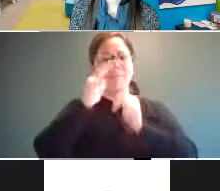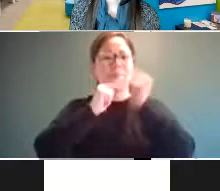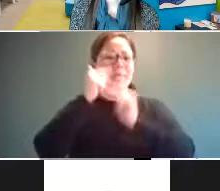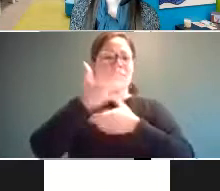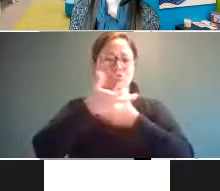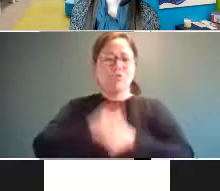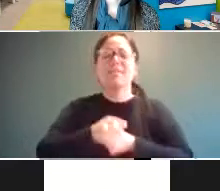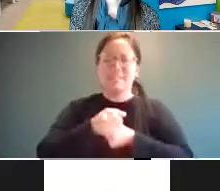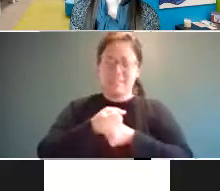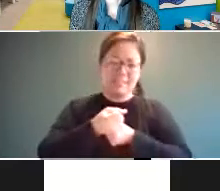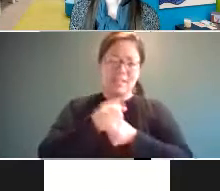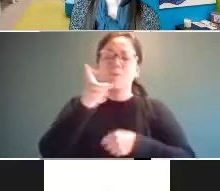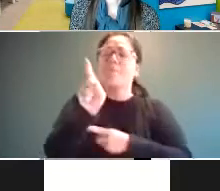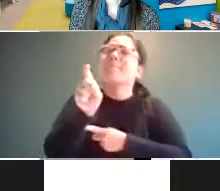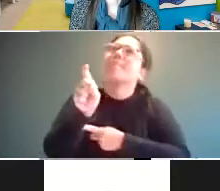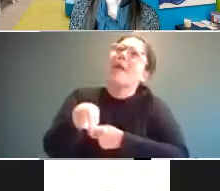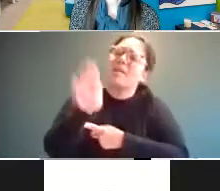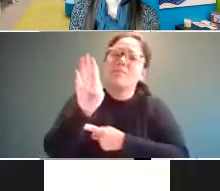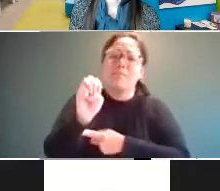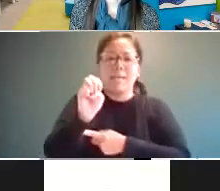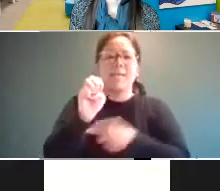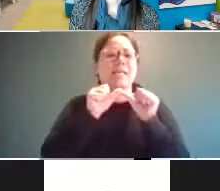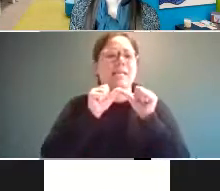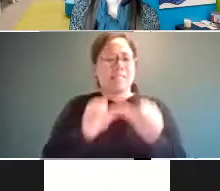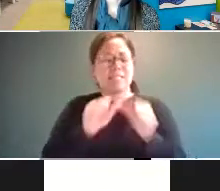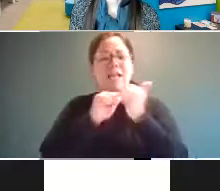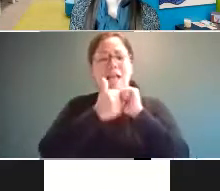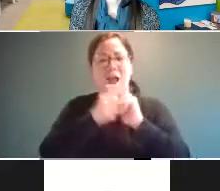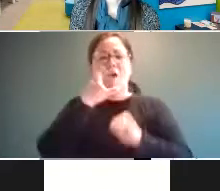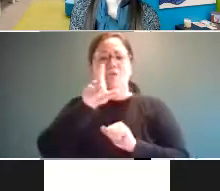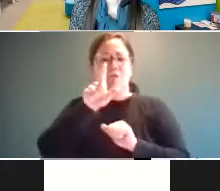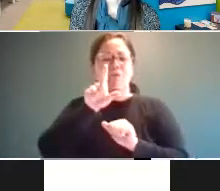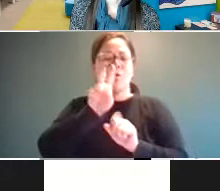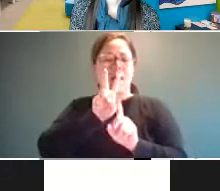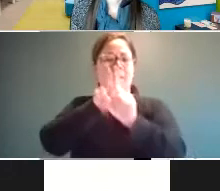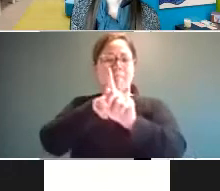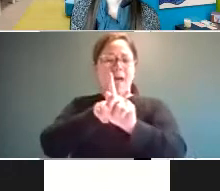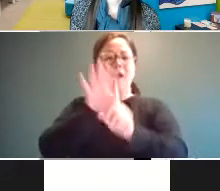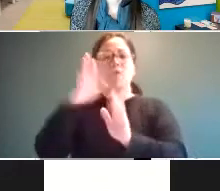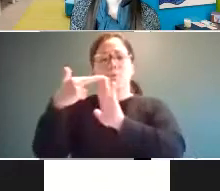you have to be consistent in how you apply your style guide rules and your formatting rules.